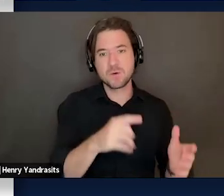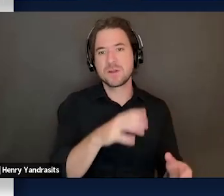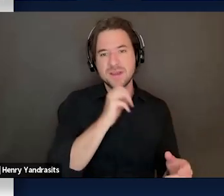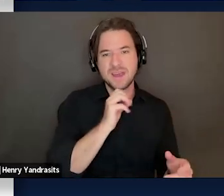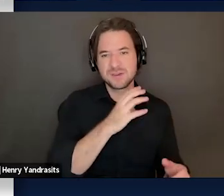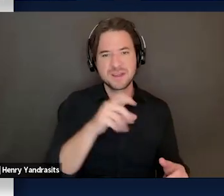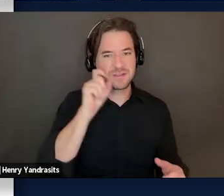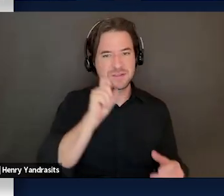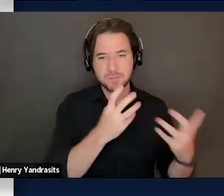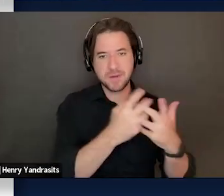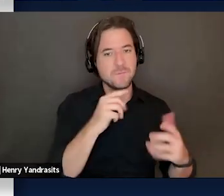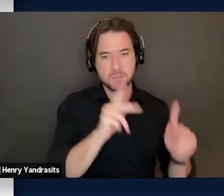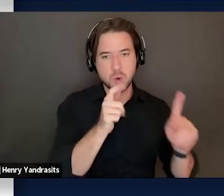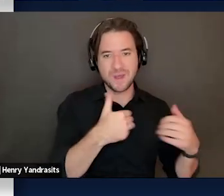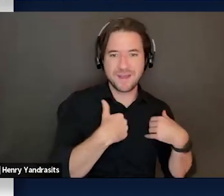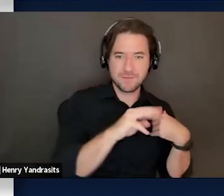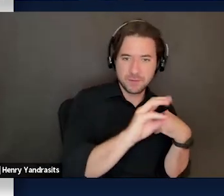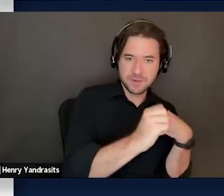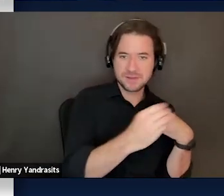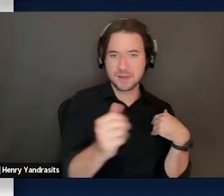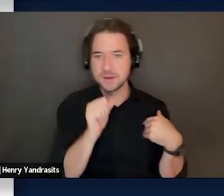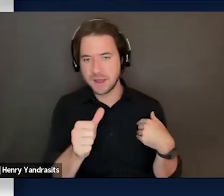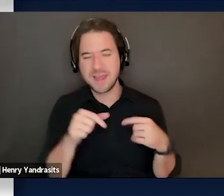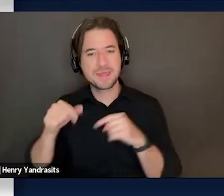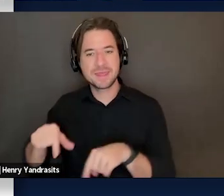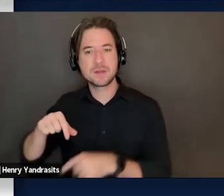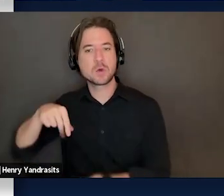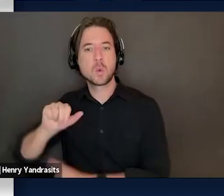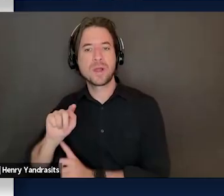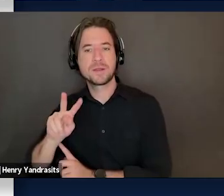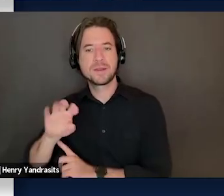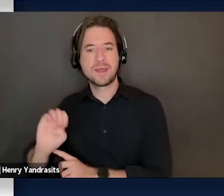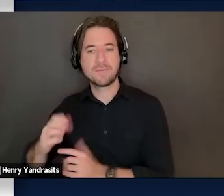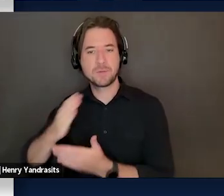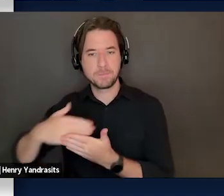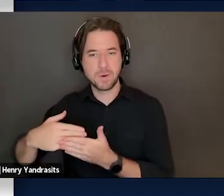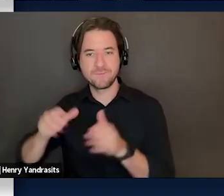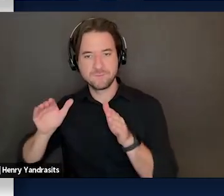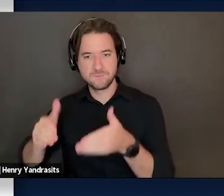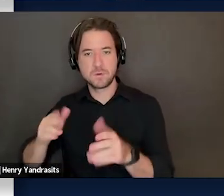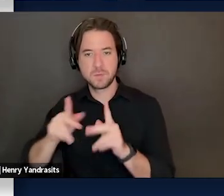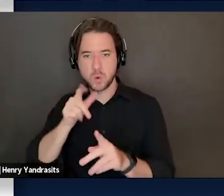Um, this part of the study is the qualitative section, just focused on our participants who had MS.